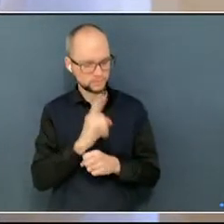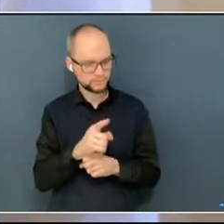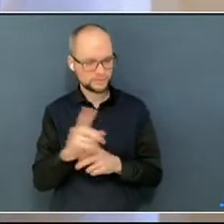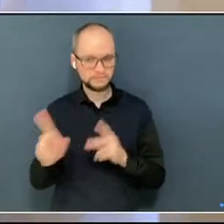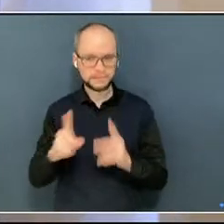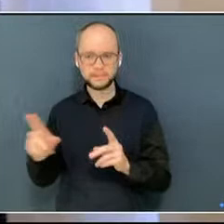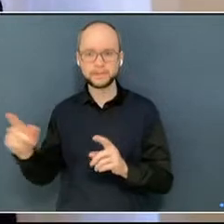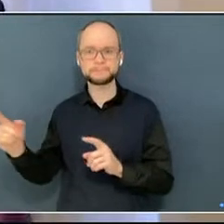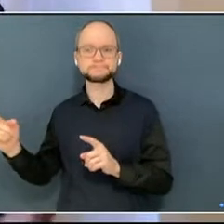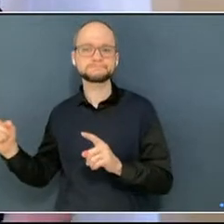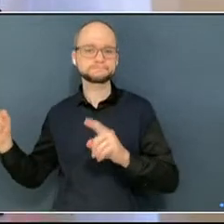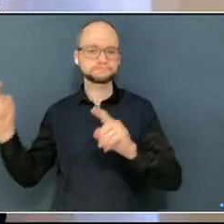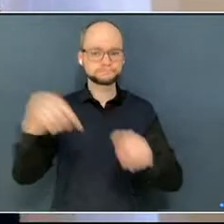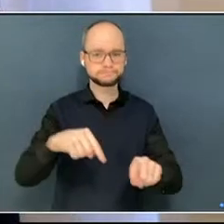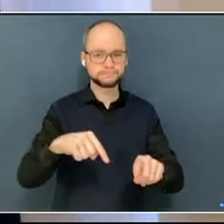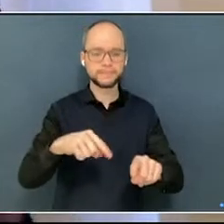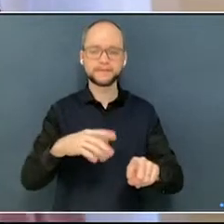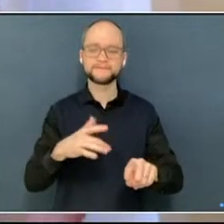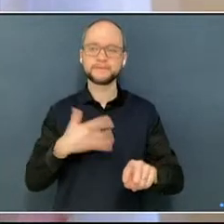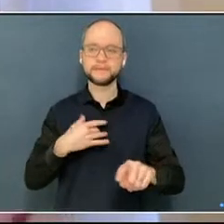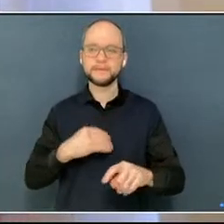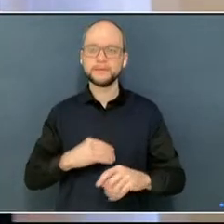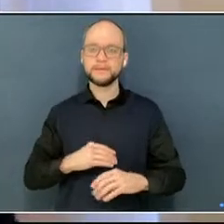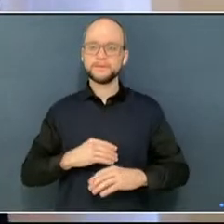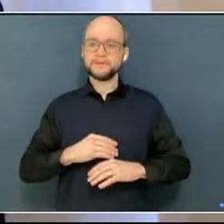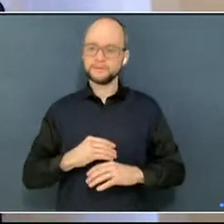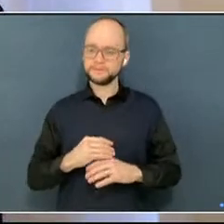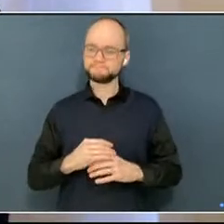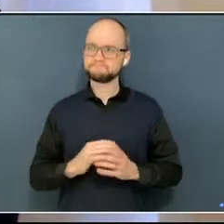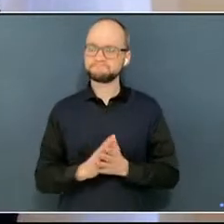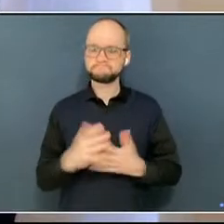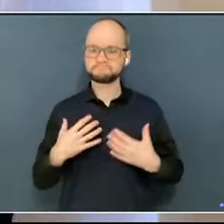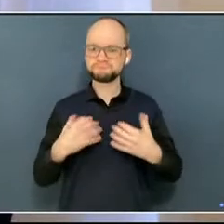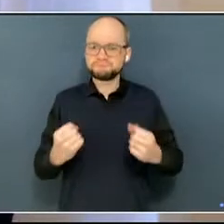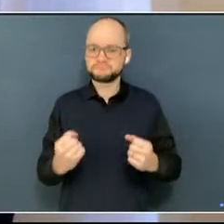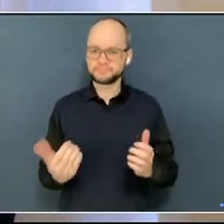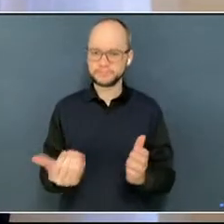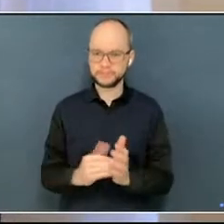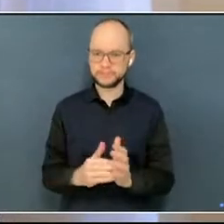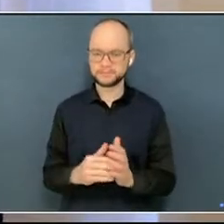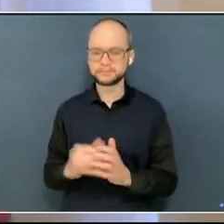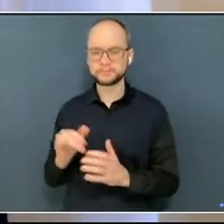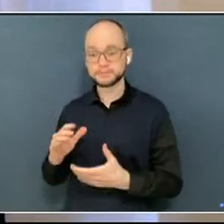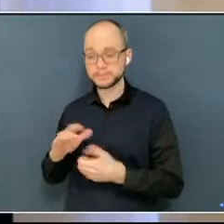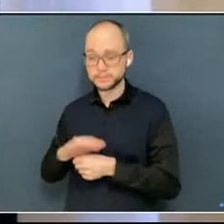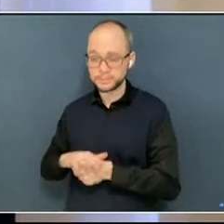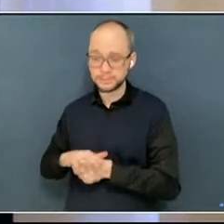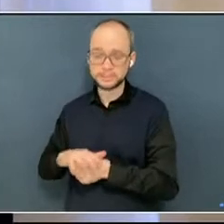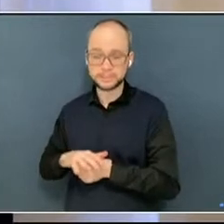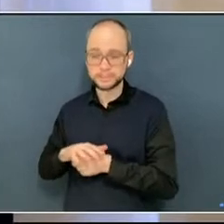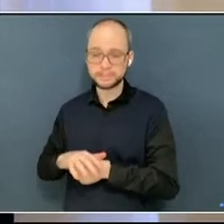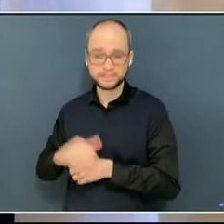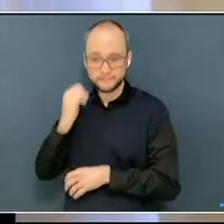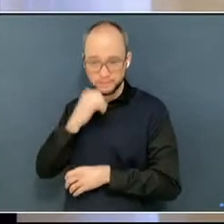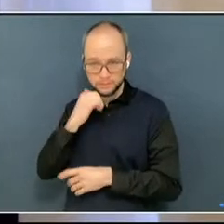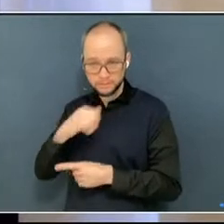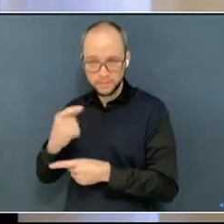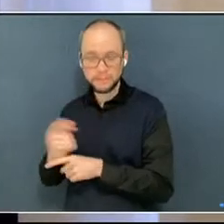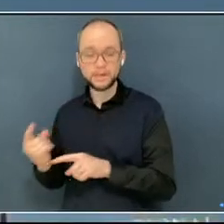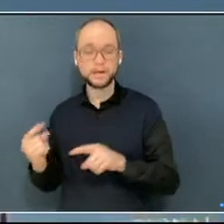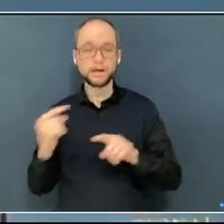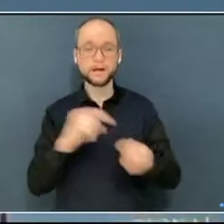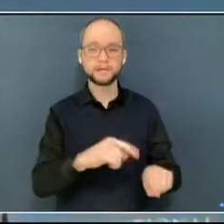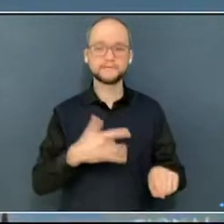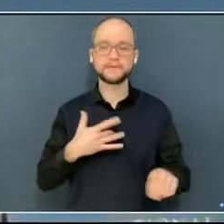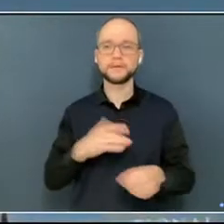and refresh, renew, renurture themselves from the daily stresses of life. They all have their